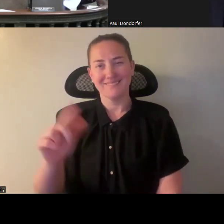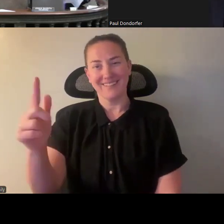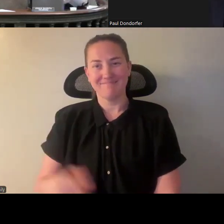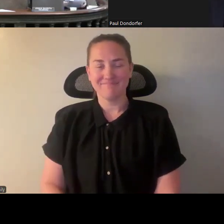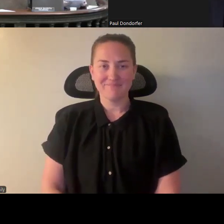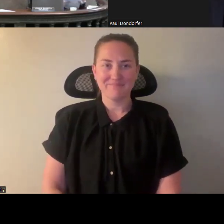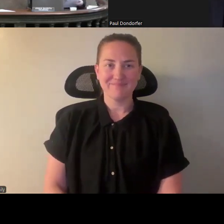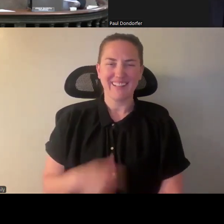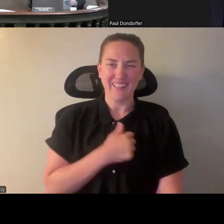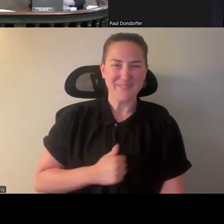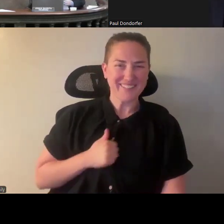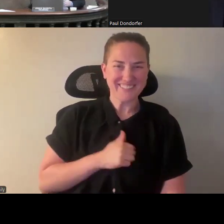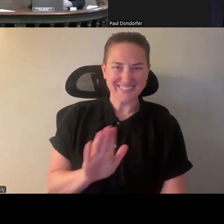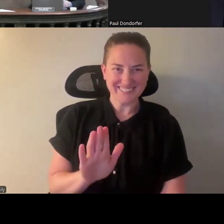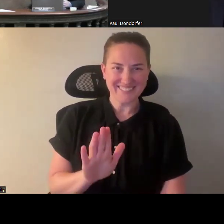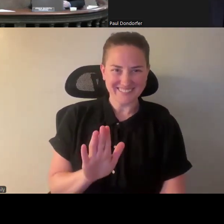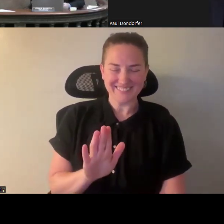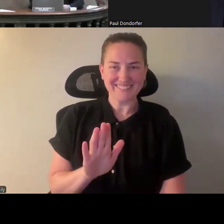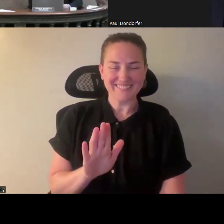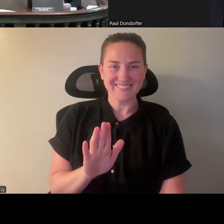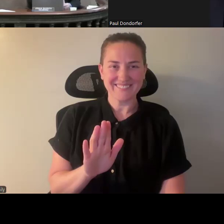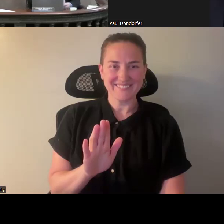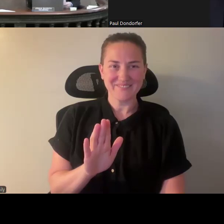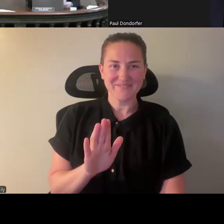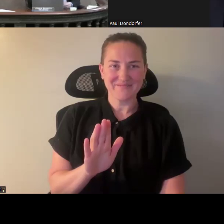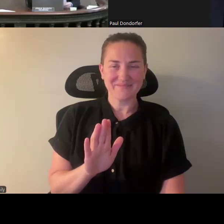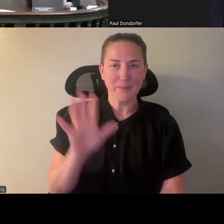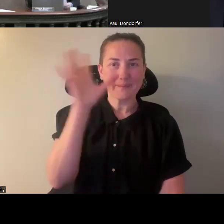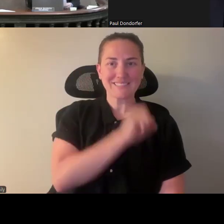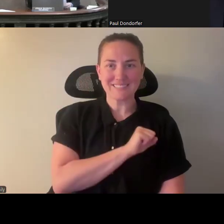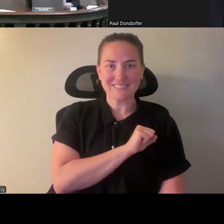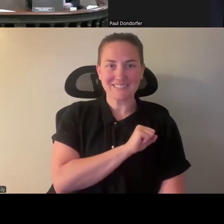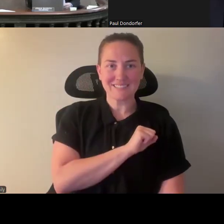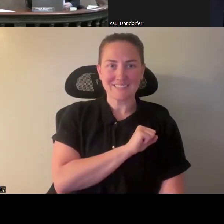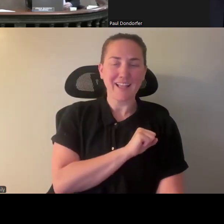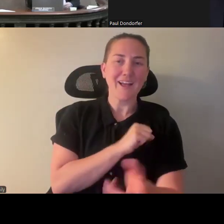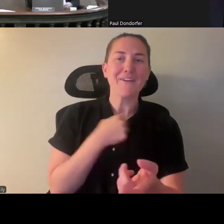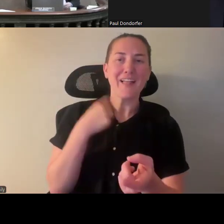My apologies There was the we missed the fact that I said we would introduce the